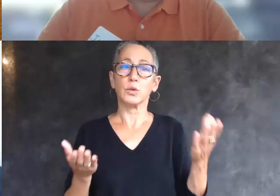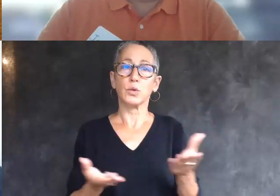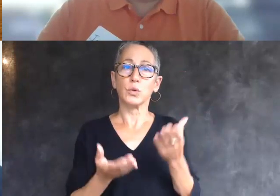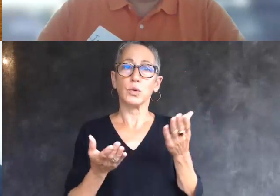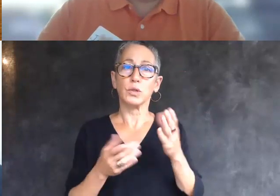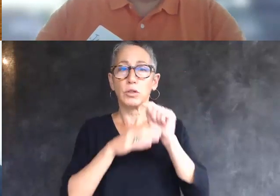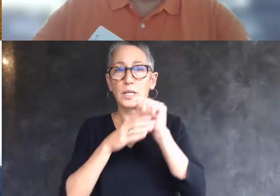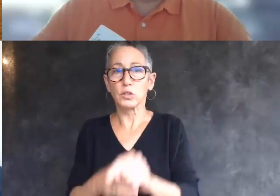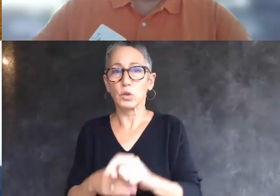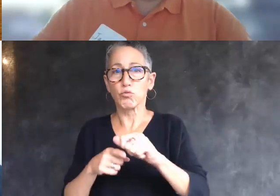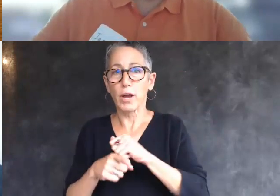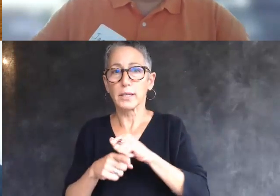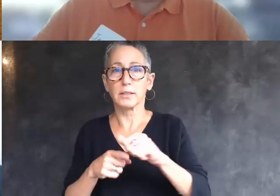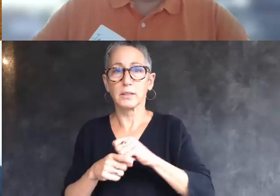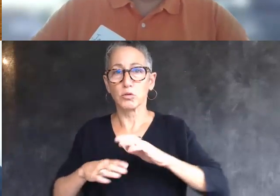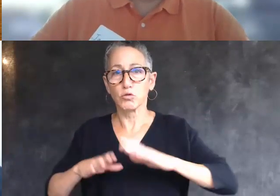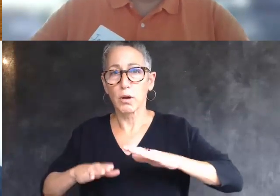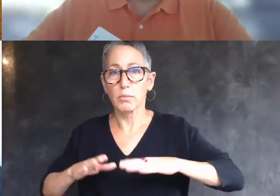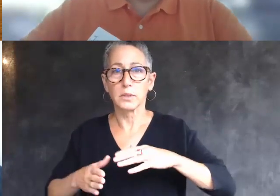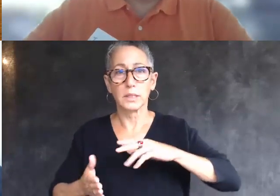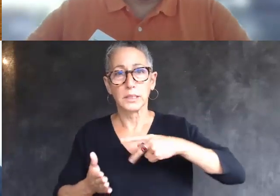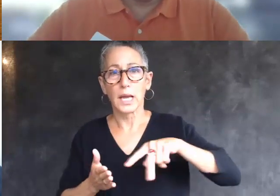drums and the dance and the language and the things that were taken from us.